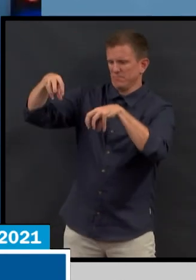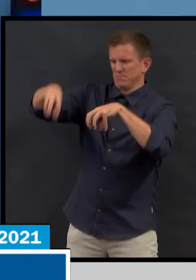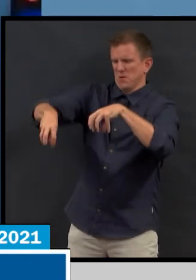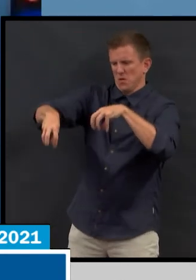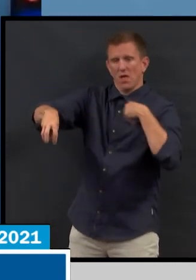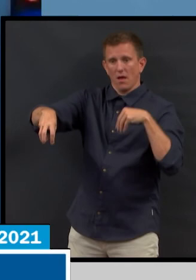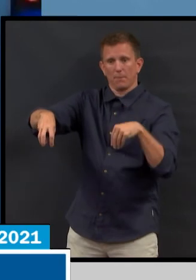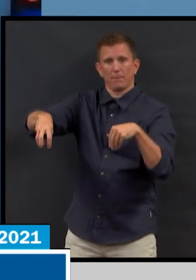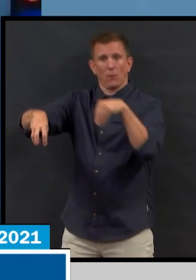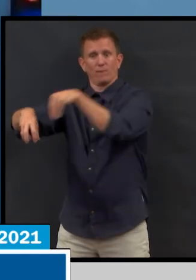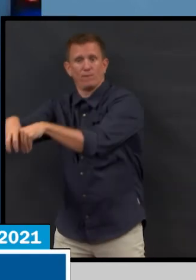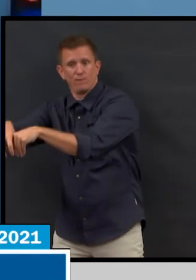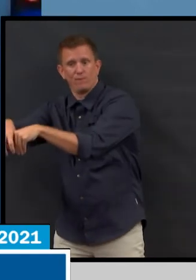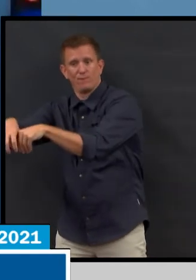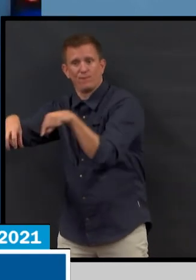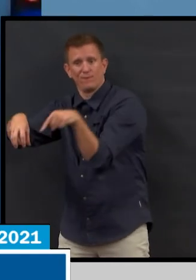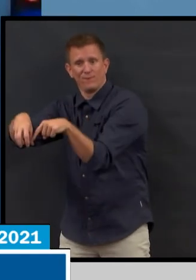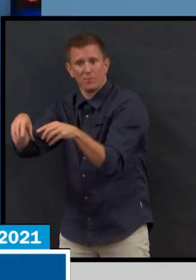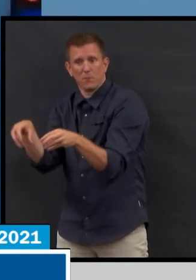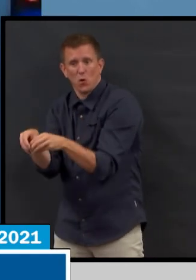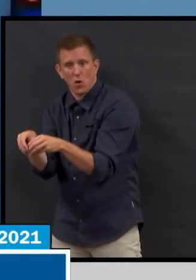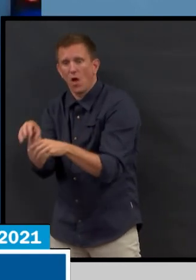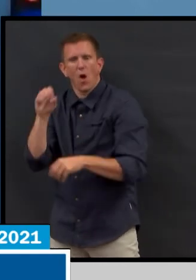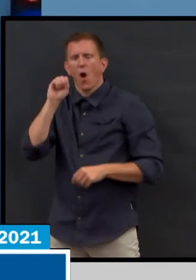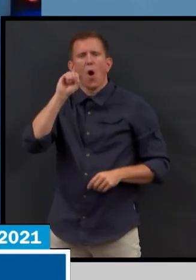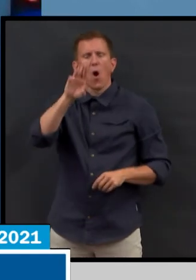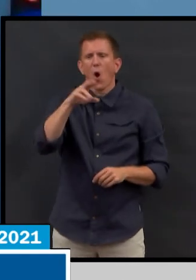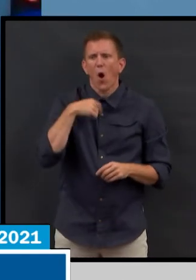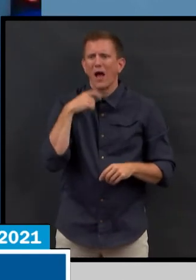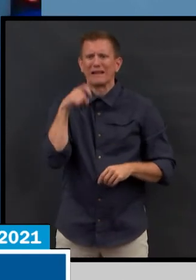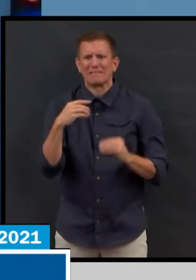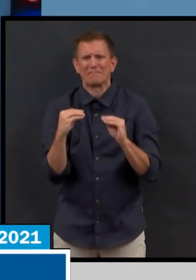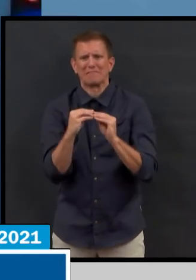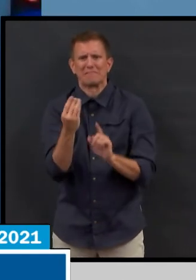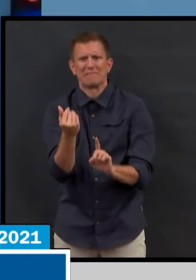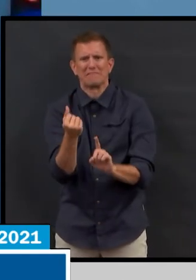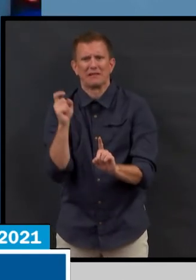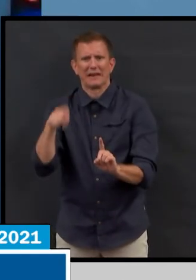an opportunity as well so those are a couple of reasons adus have been successful in west colfax